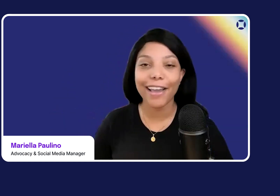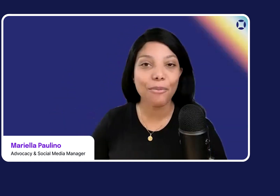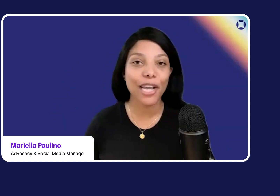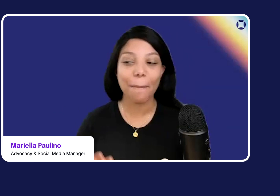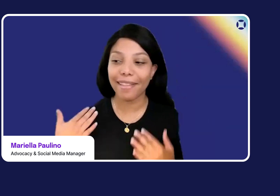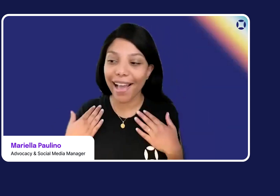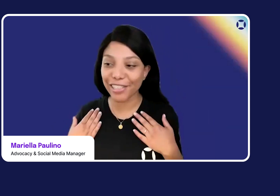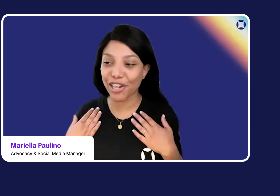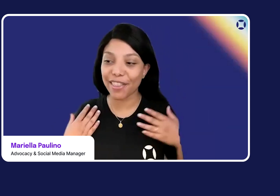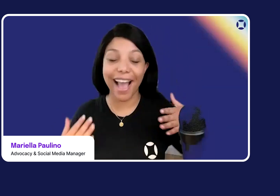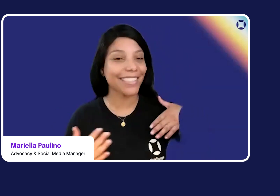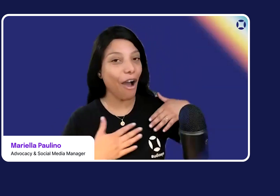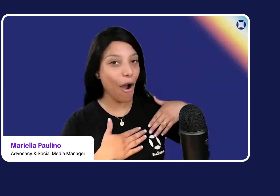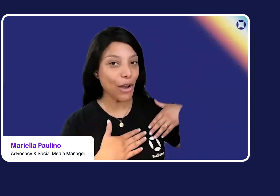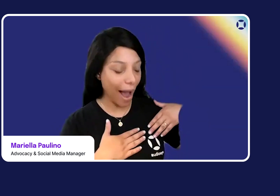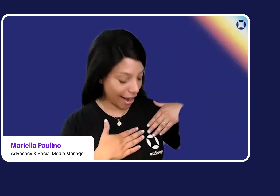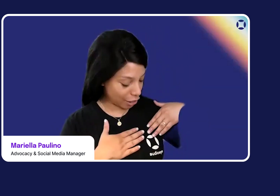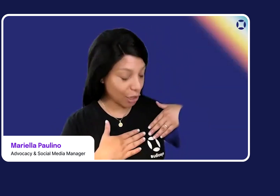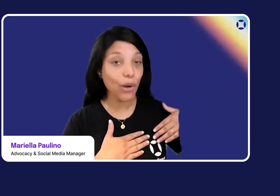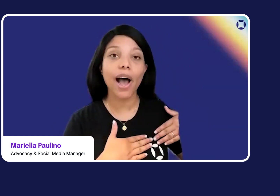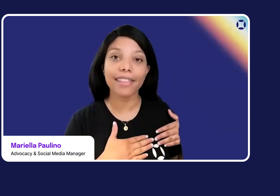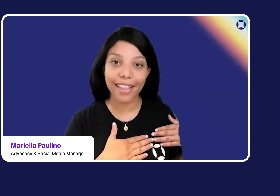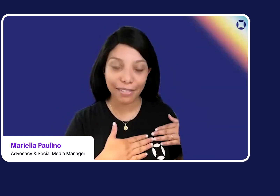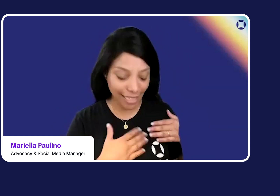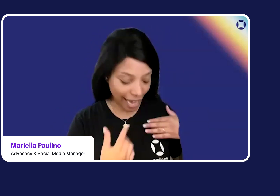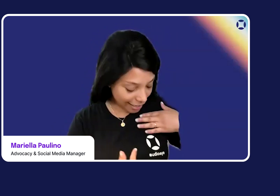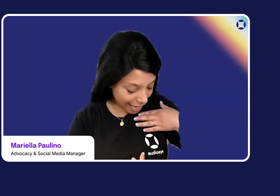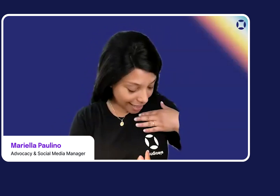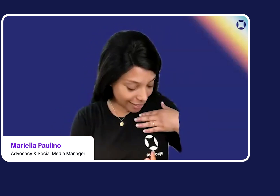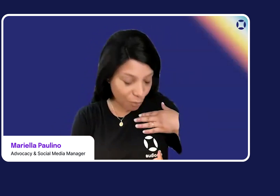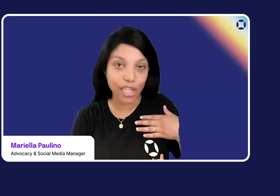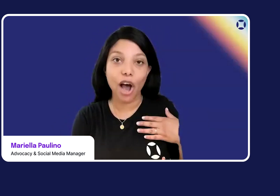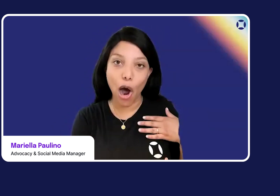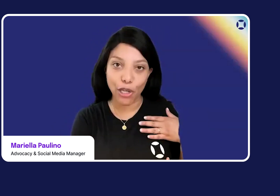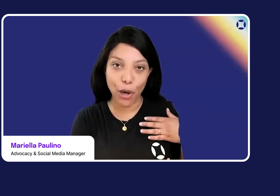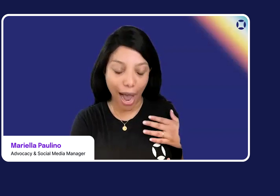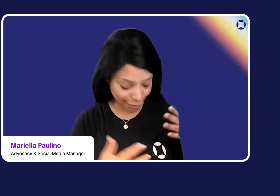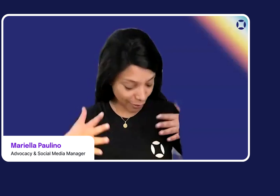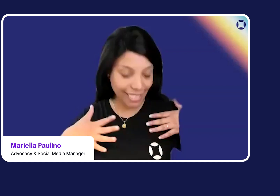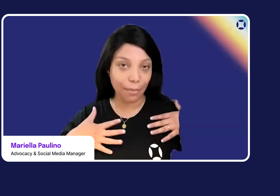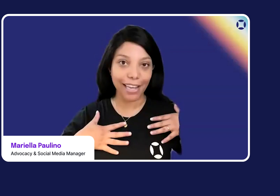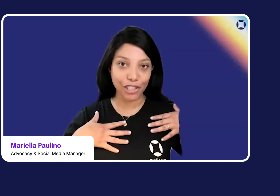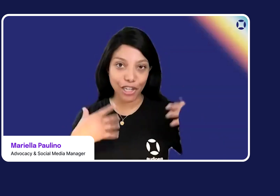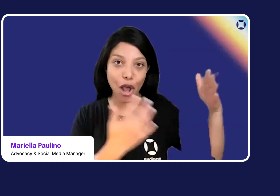I am wearing a black shirt that has the AudioEye logo on the left side and the words AudioEye. So it is a black shirt